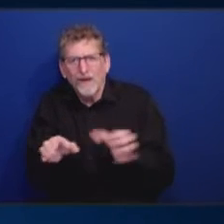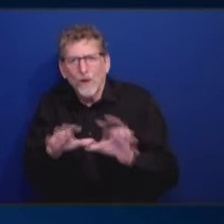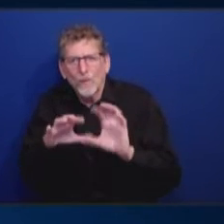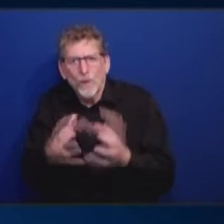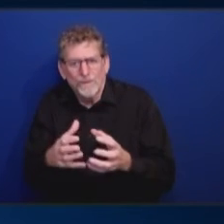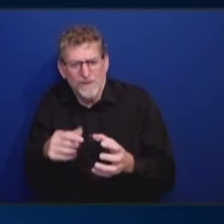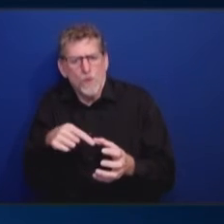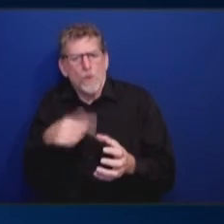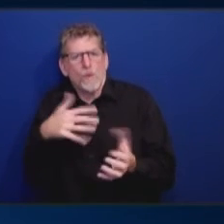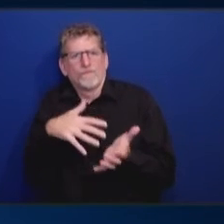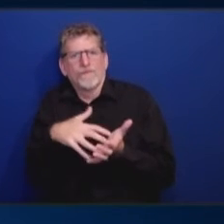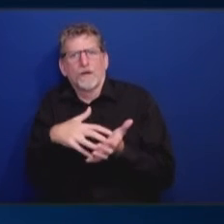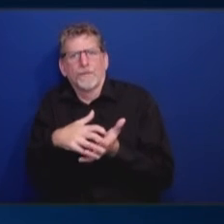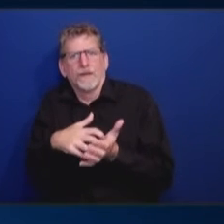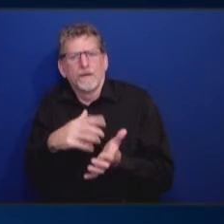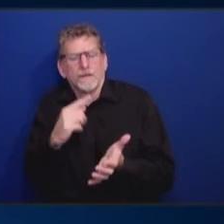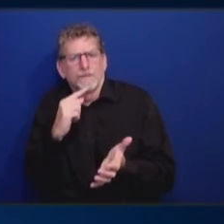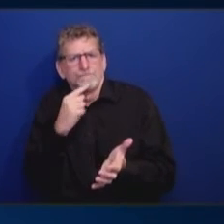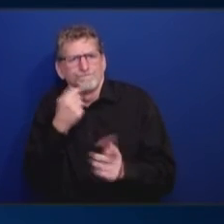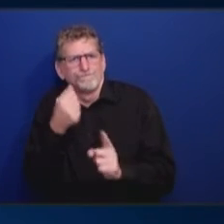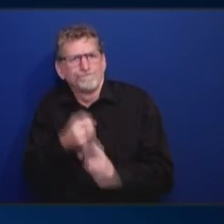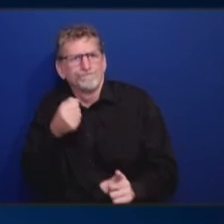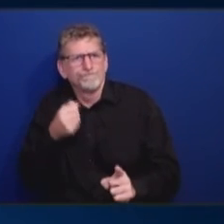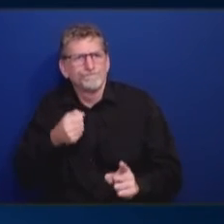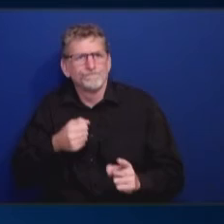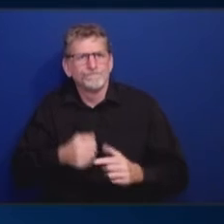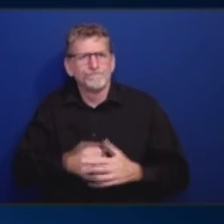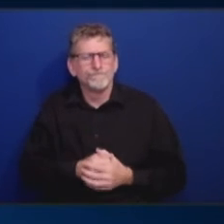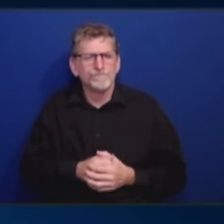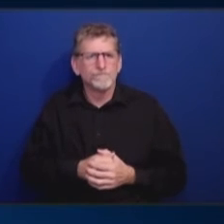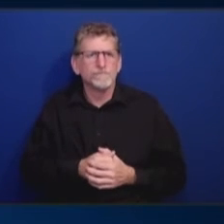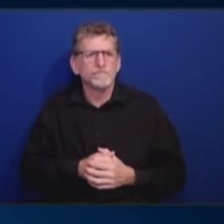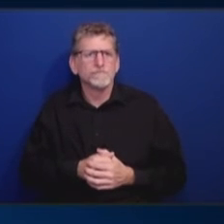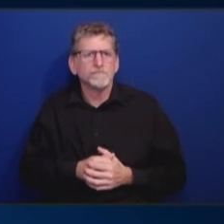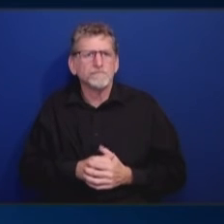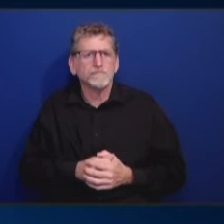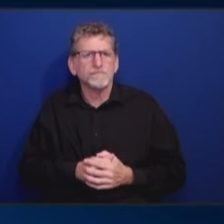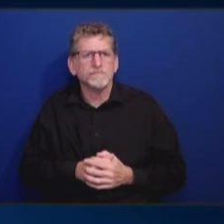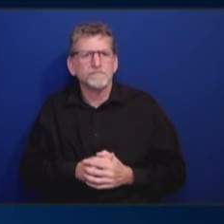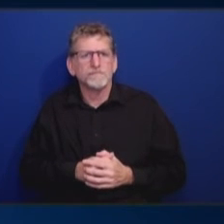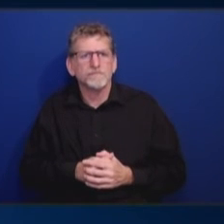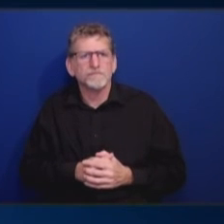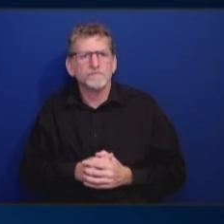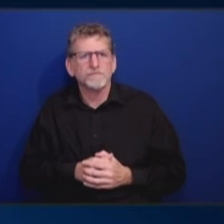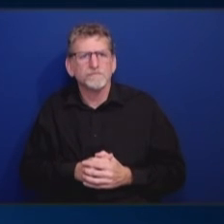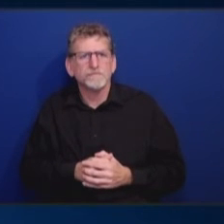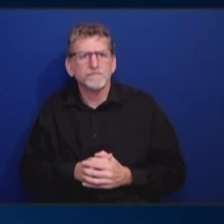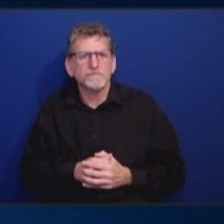So the next slide, please. Of course, disasters are one way to be thinking about climate change.